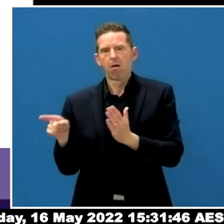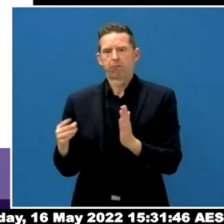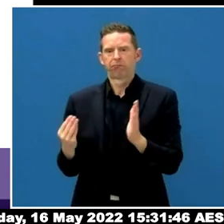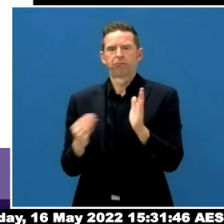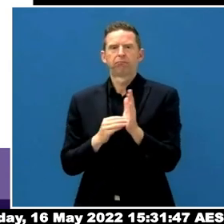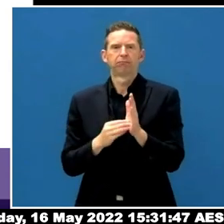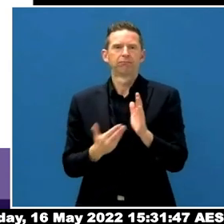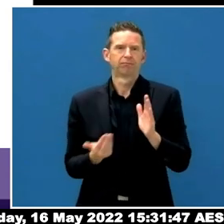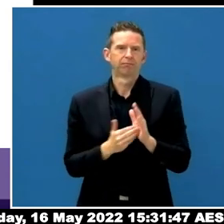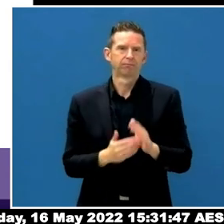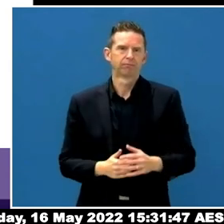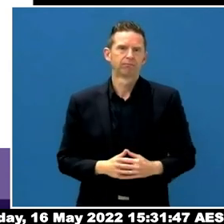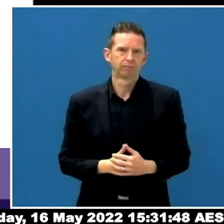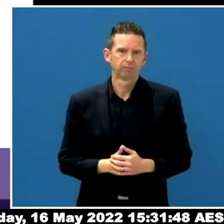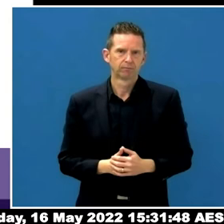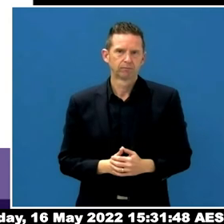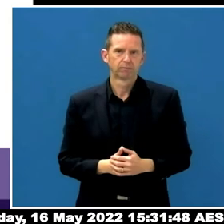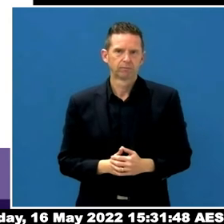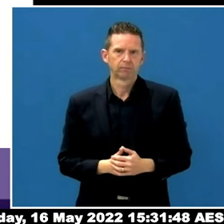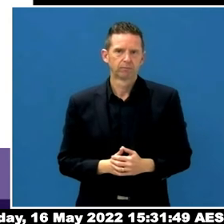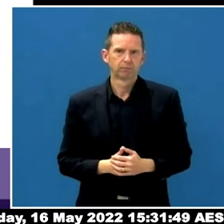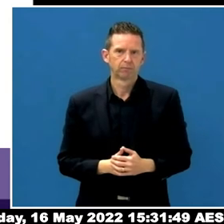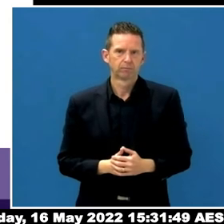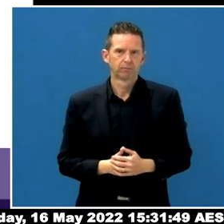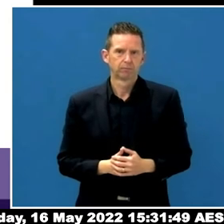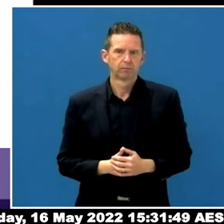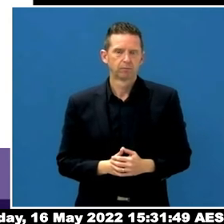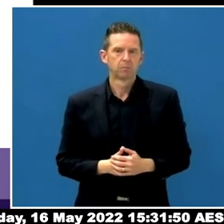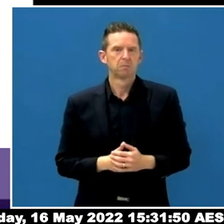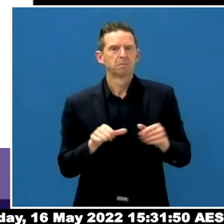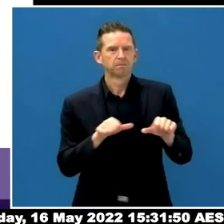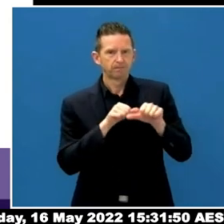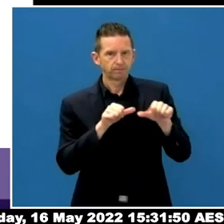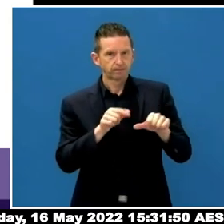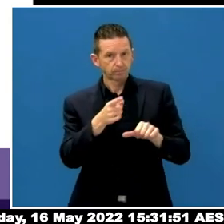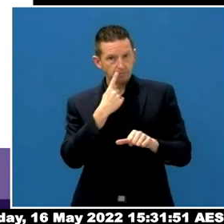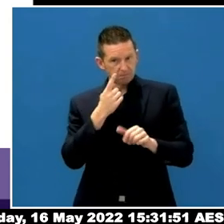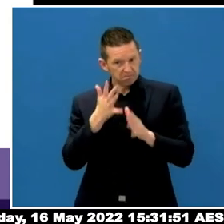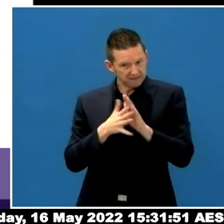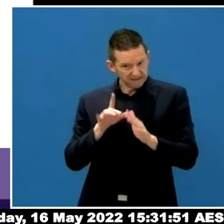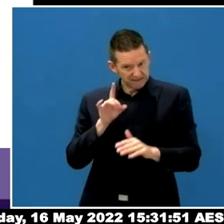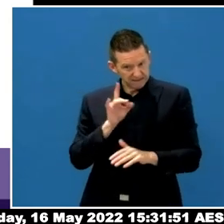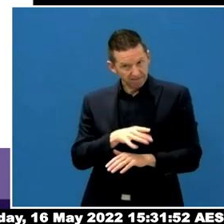Okay. You say -- so was there some choice that he had in the activities he did in that three year period?